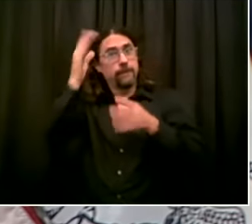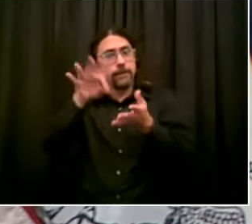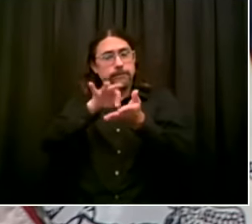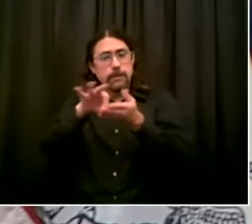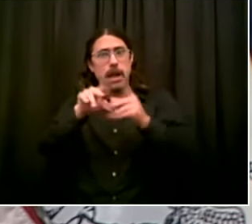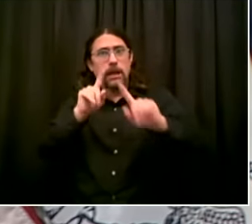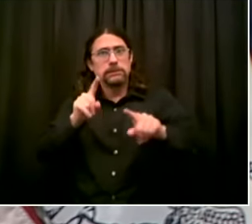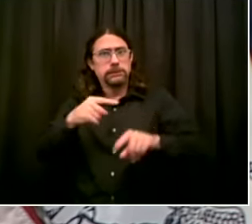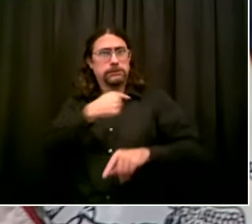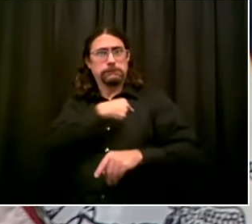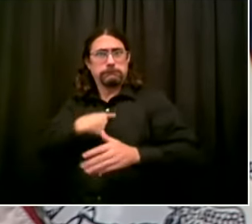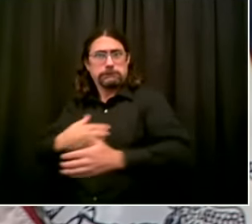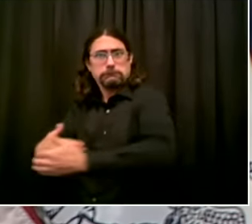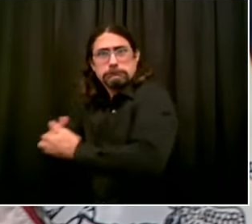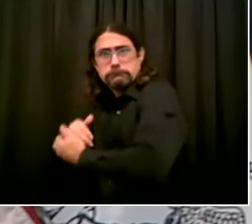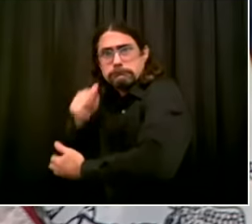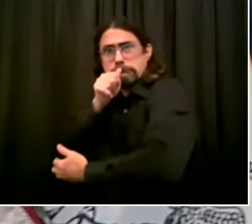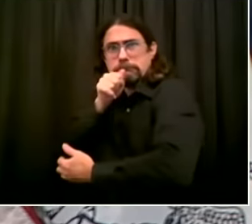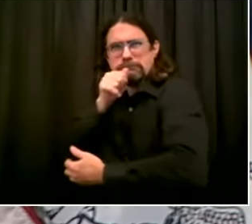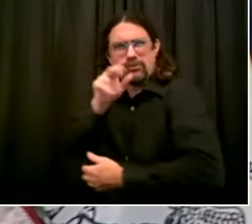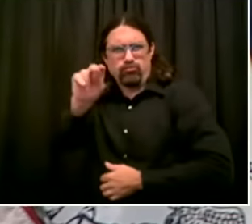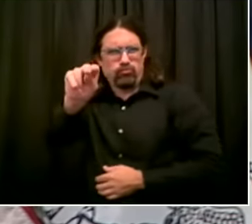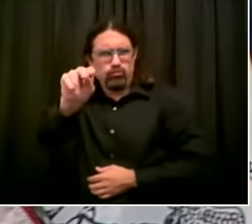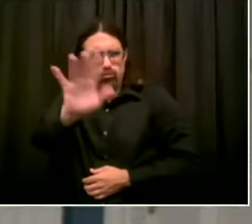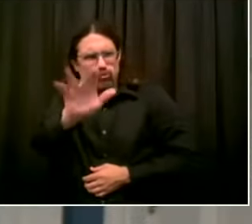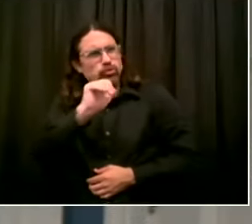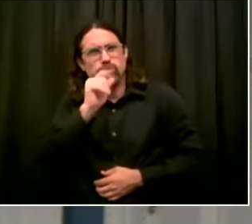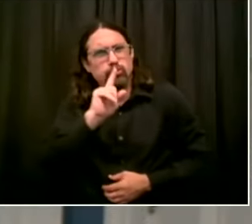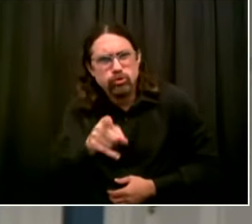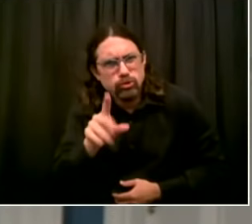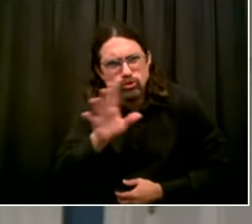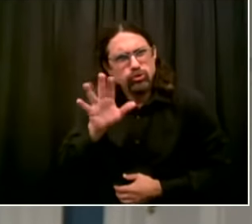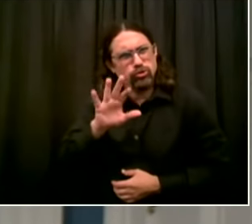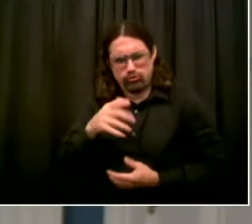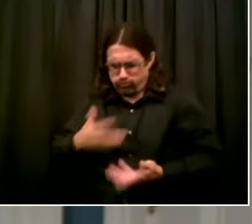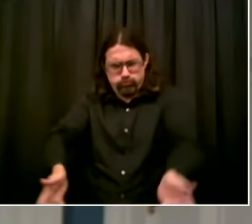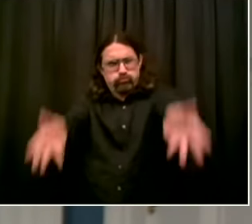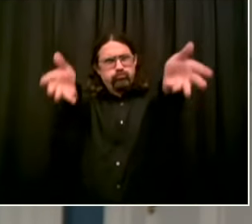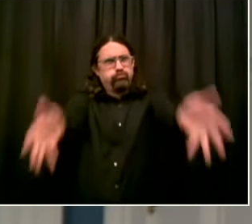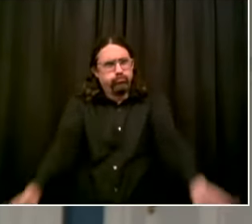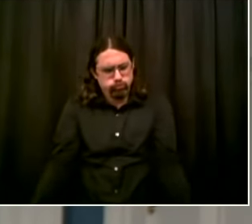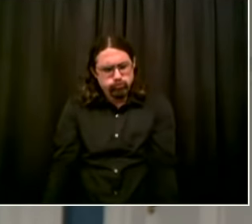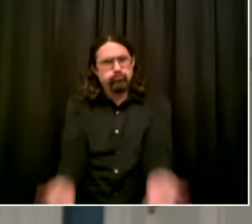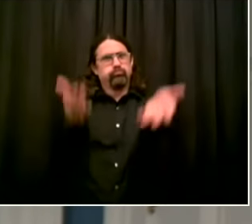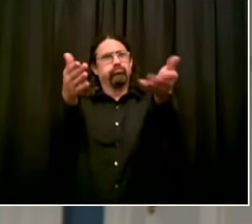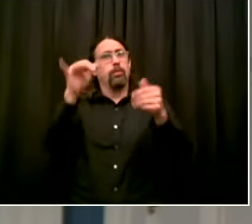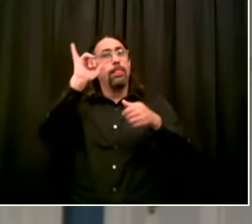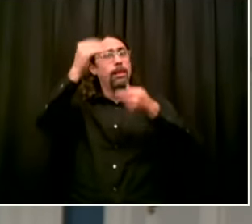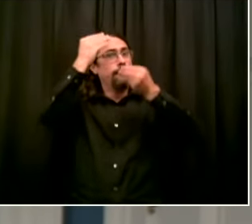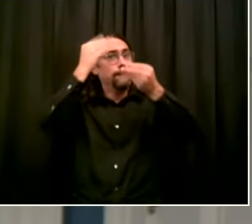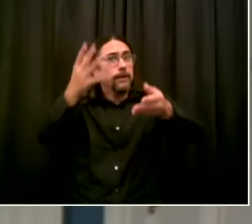COUNSEL. I HAVE SAID TO FOLKS AT THE COUNCIL IF YOU FEEL MY AGENCIES HAVE NOT DOING